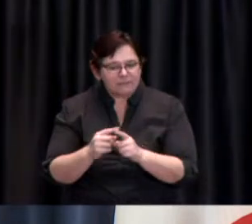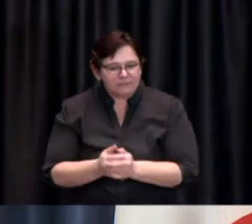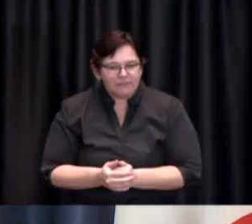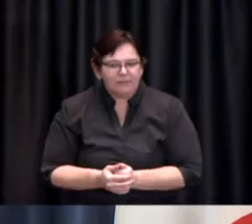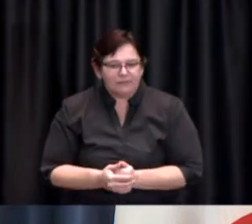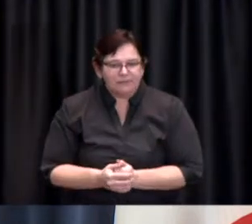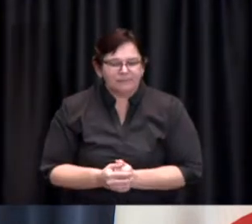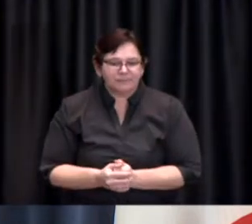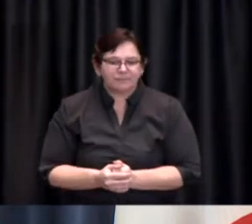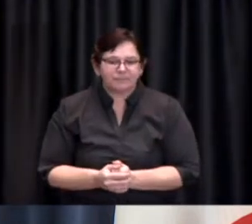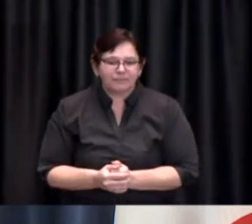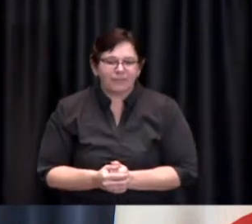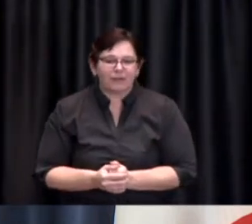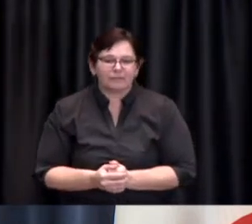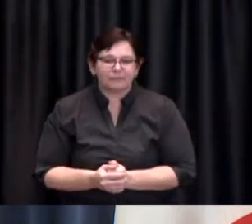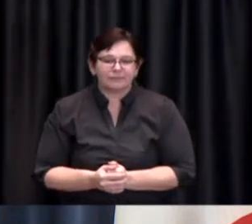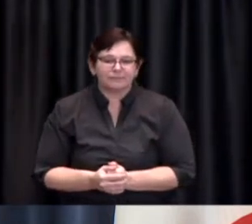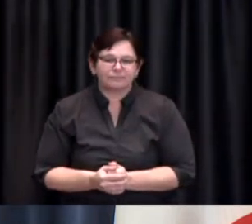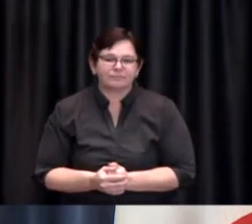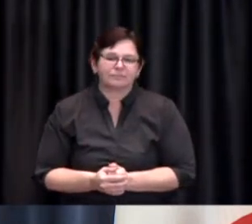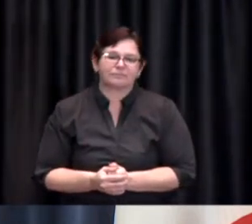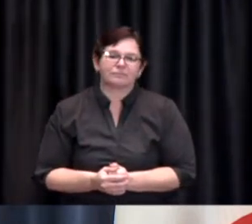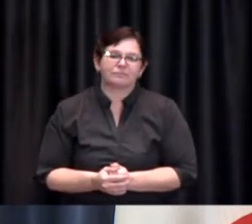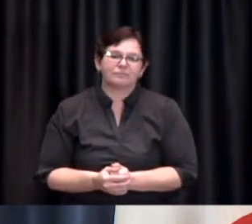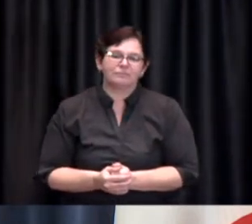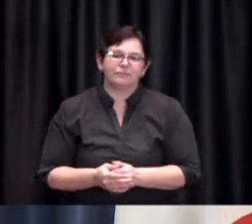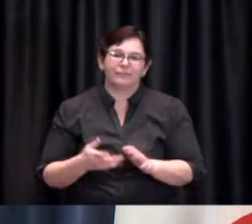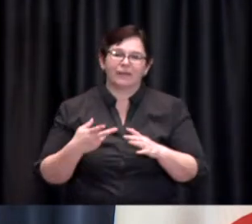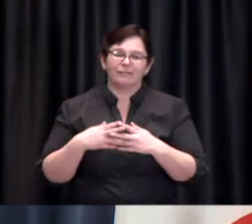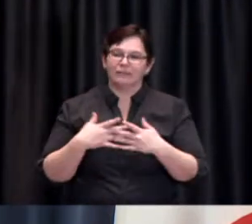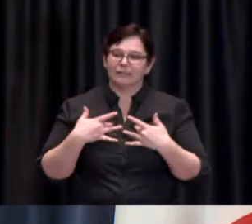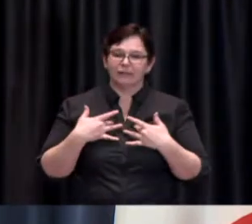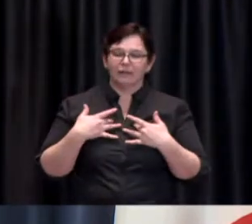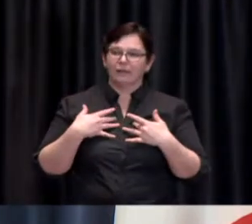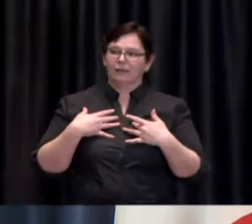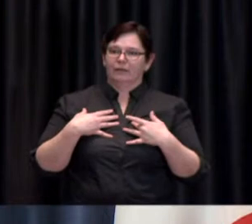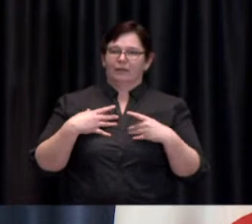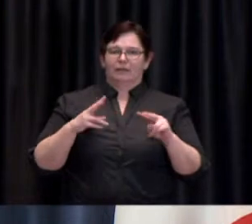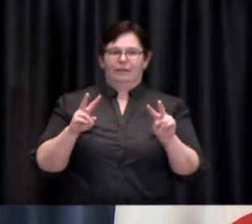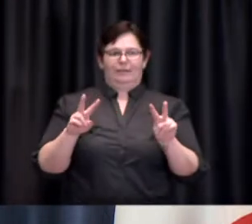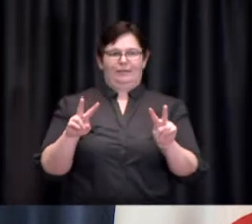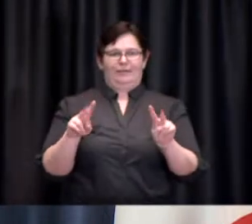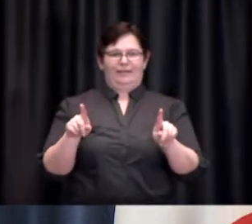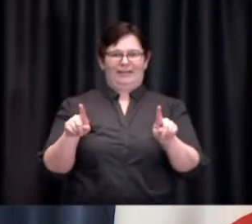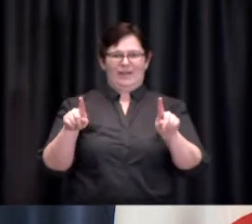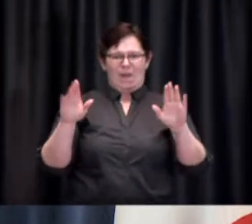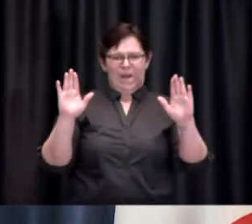us all hope at this point in time so you know as vaccine becomes more and more available